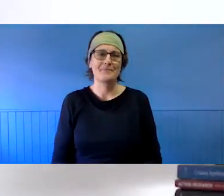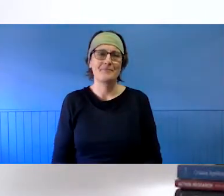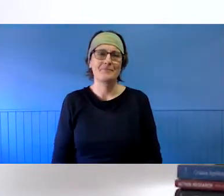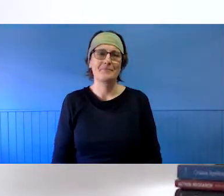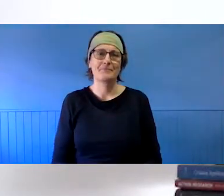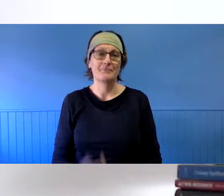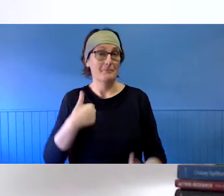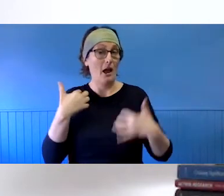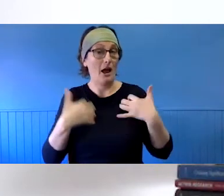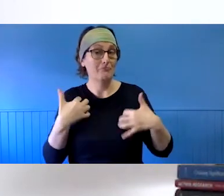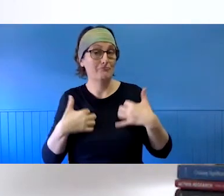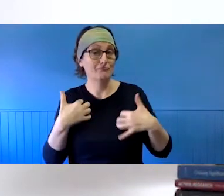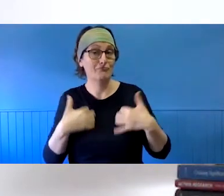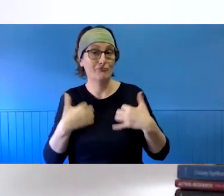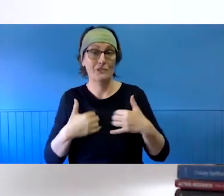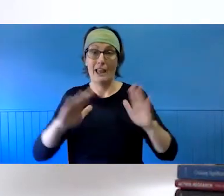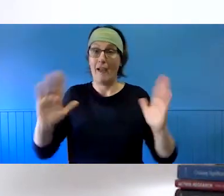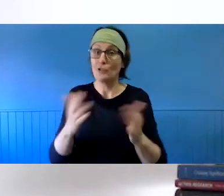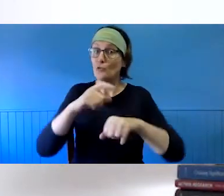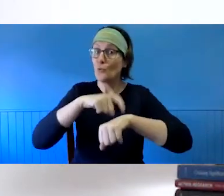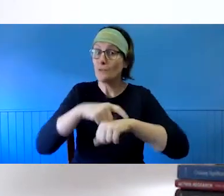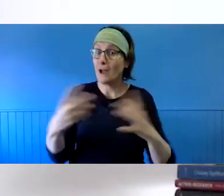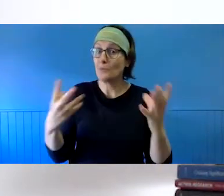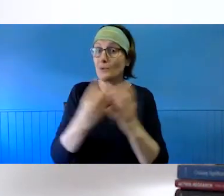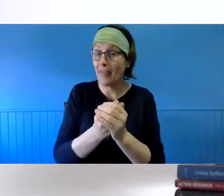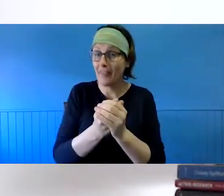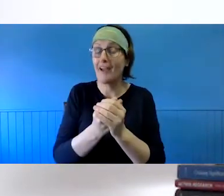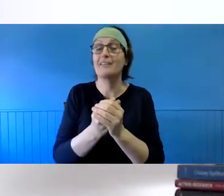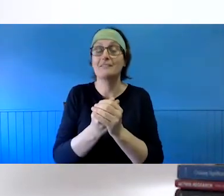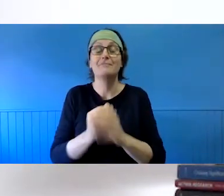looking forward to our short time together and I'm sure that everybody